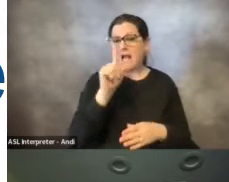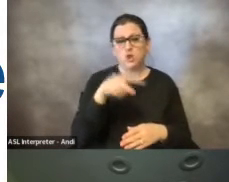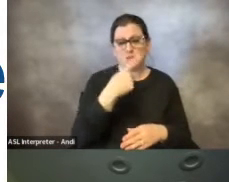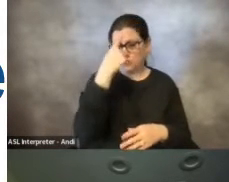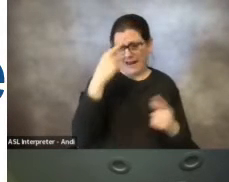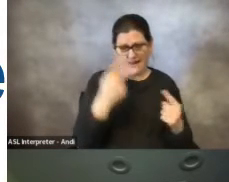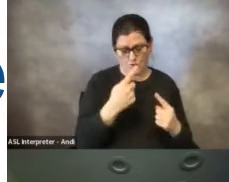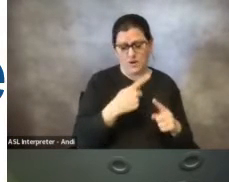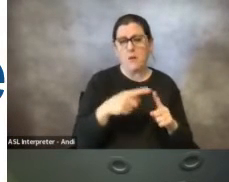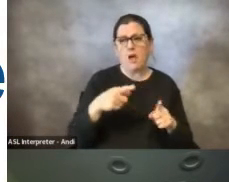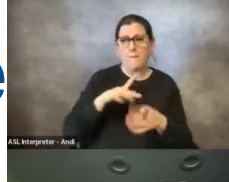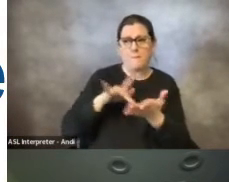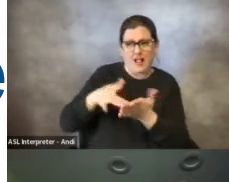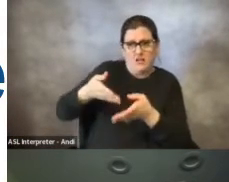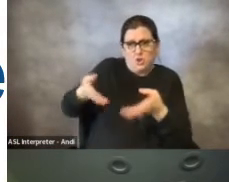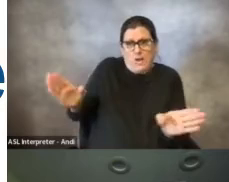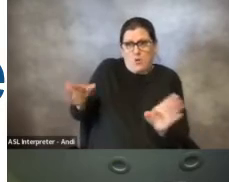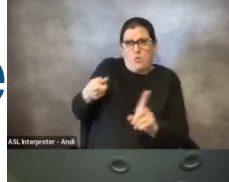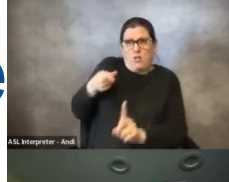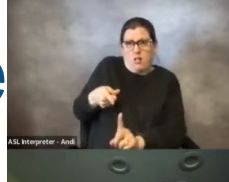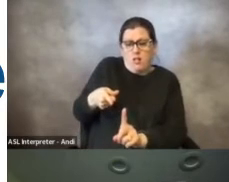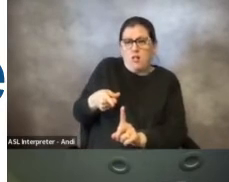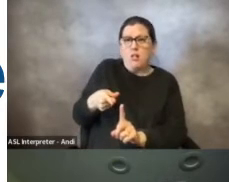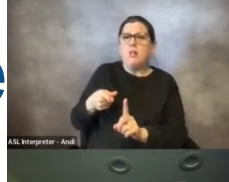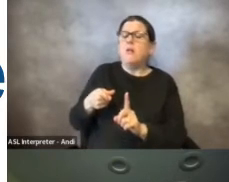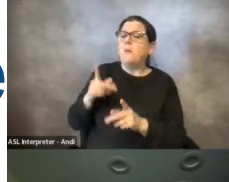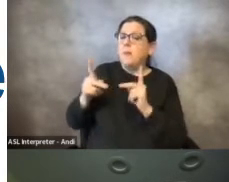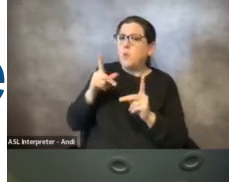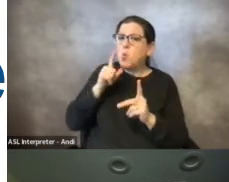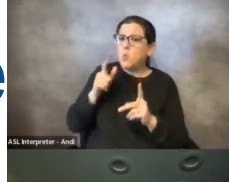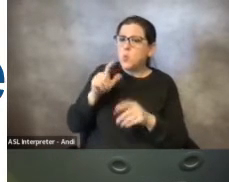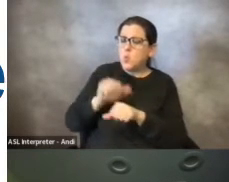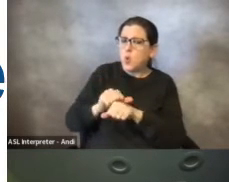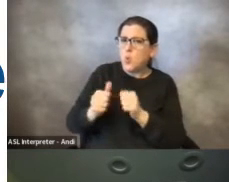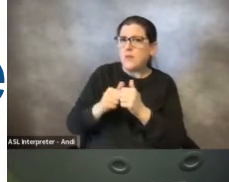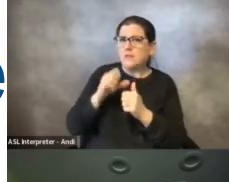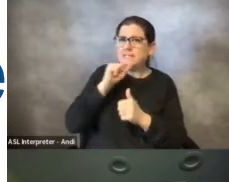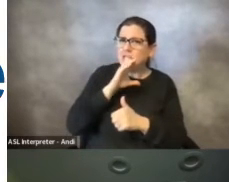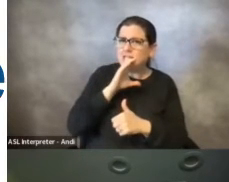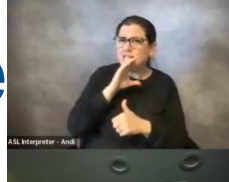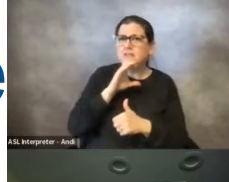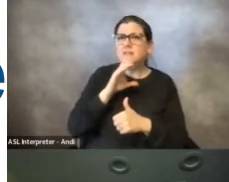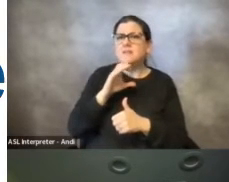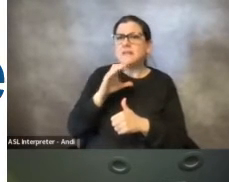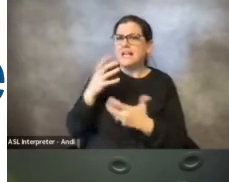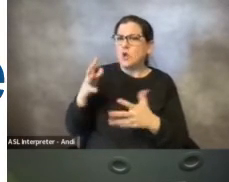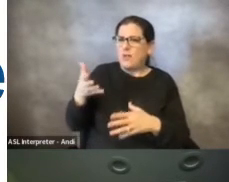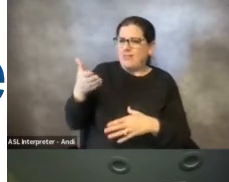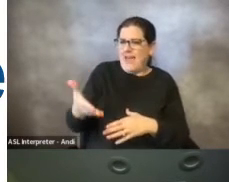talking about, you know, the Department of Aging, I mean, you know, this is, it's already there, it's only going to grow